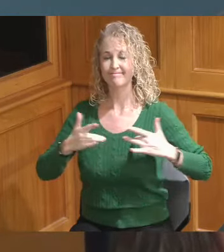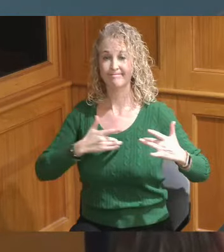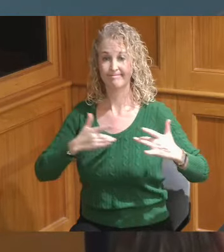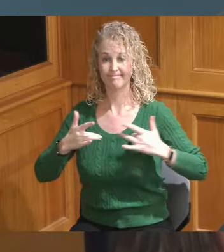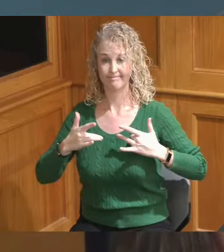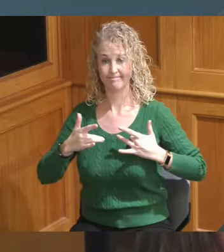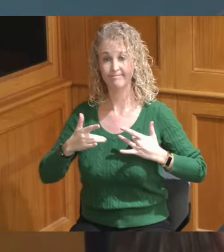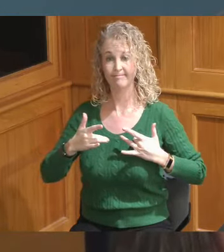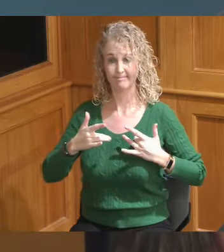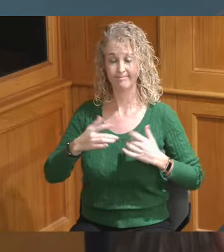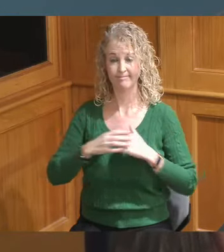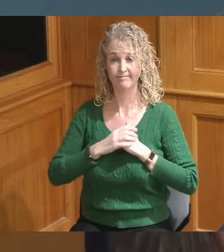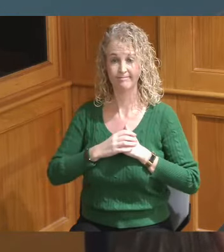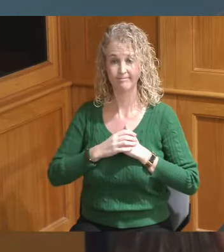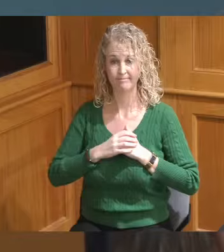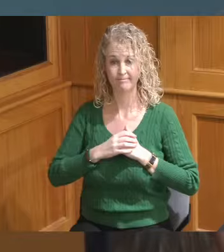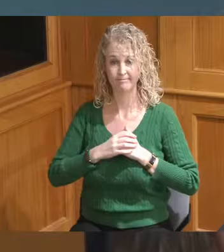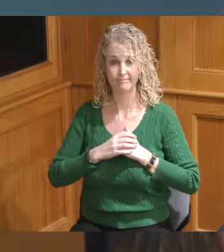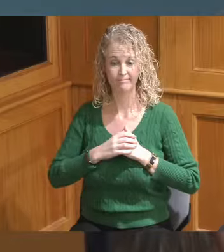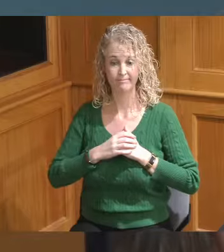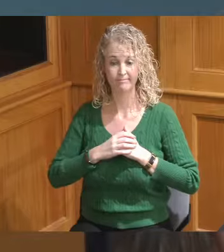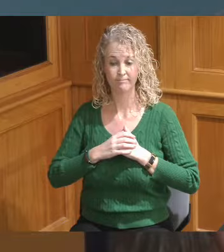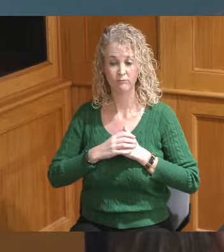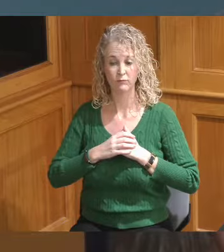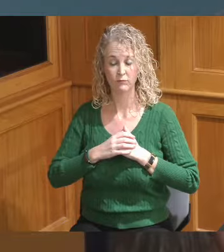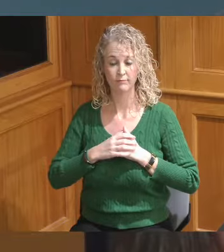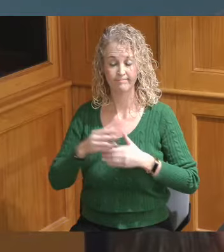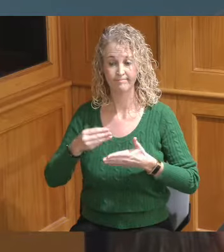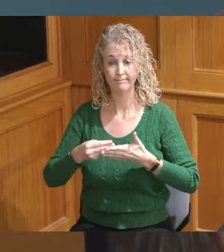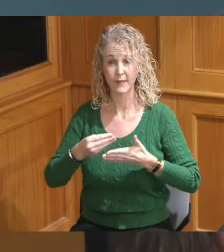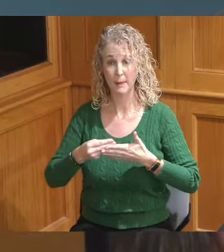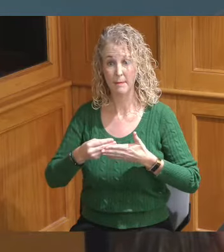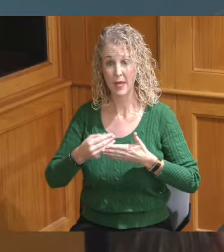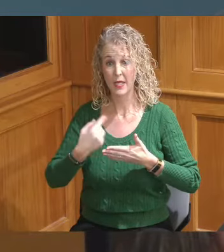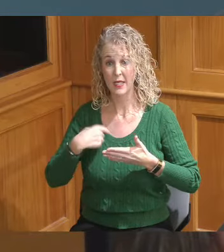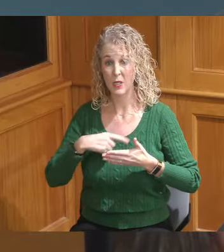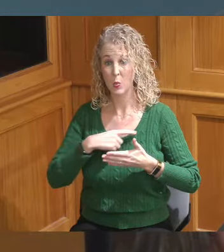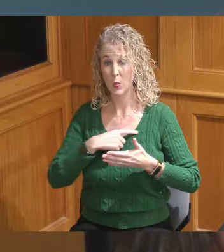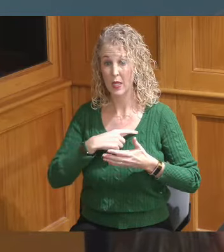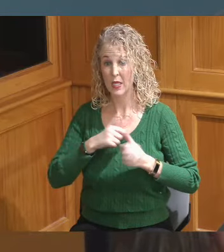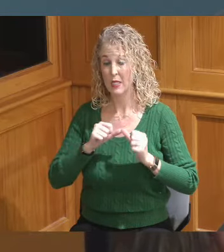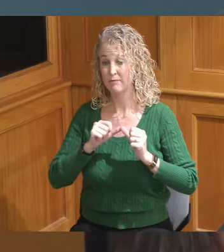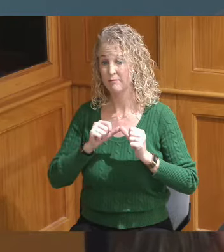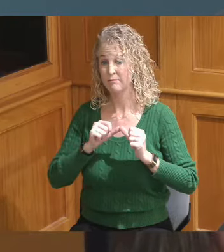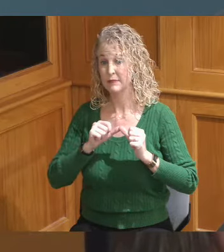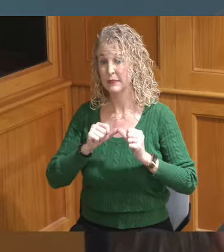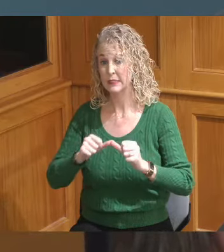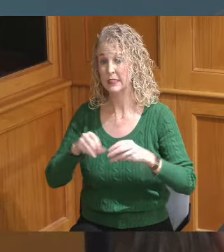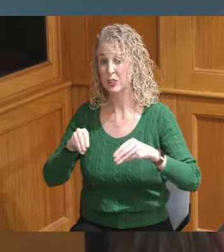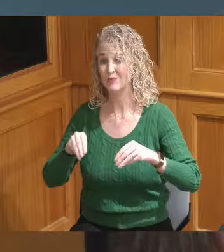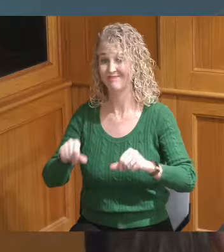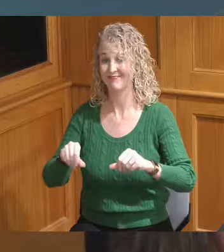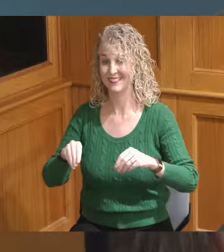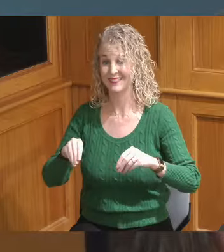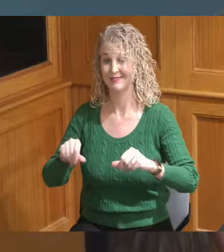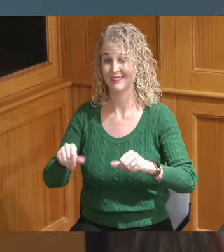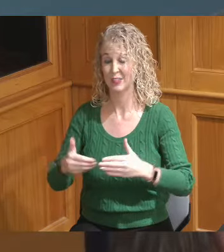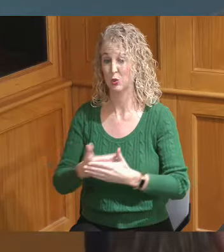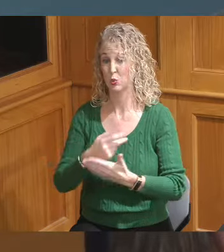discussion was how long are we going to continue fun to fund those new programs that we were able